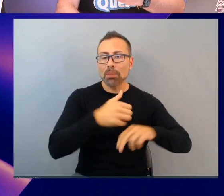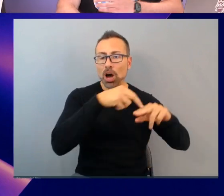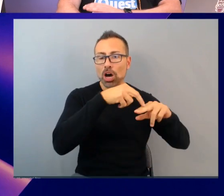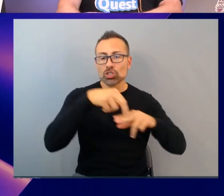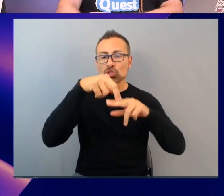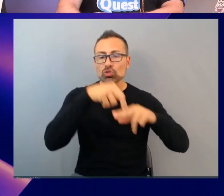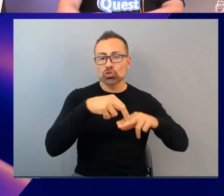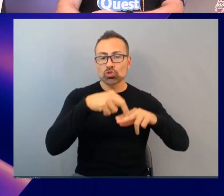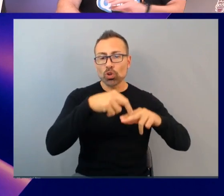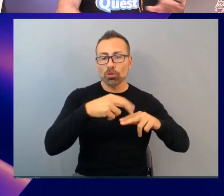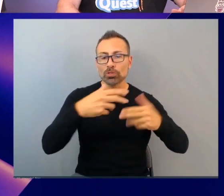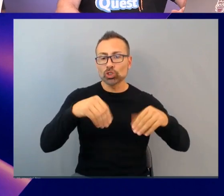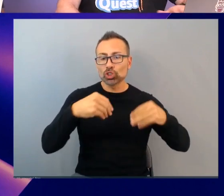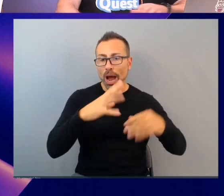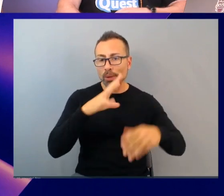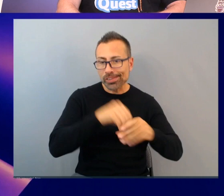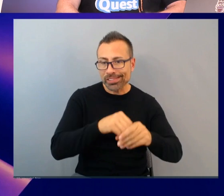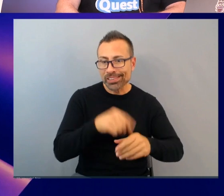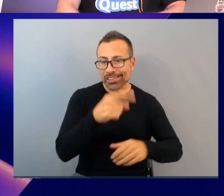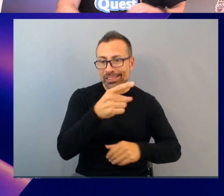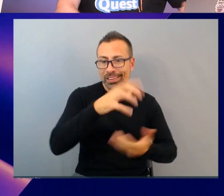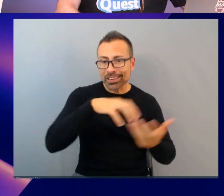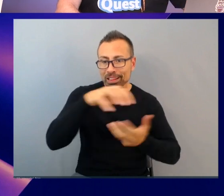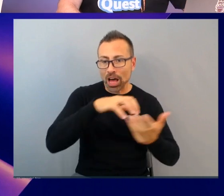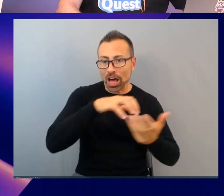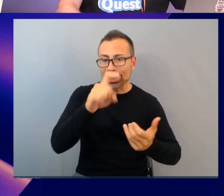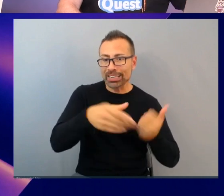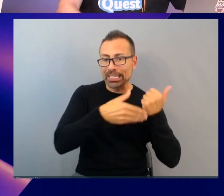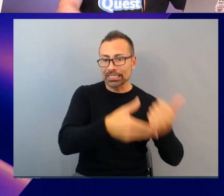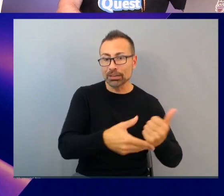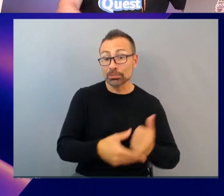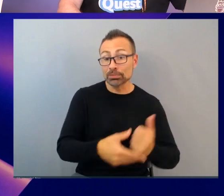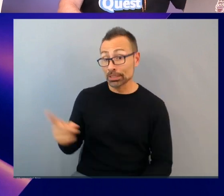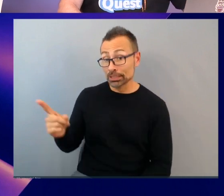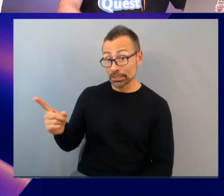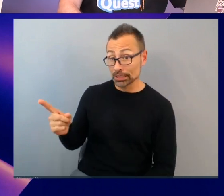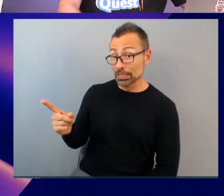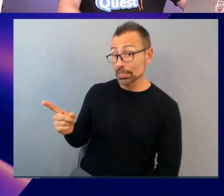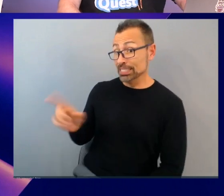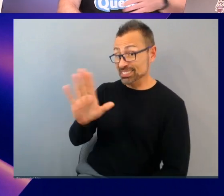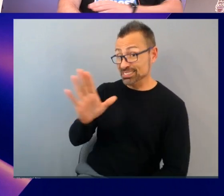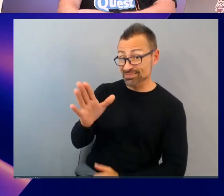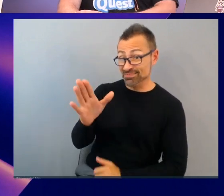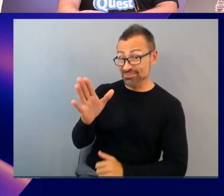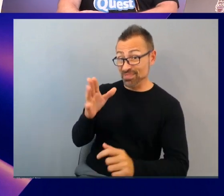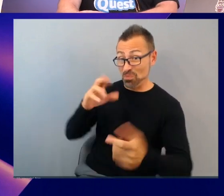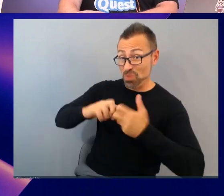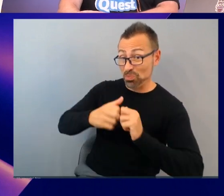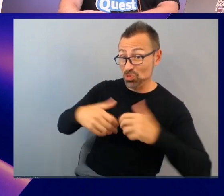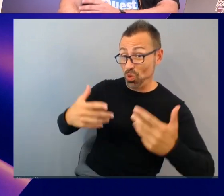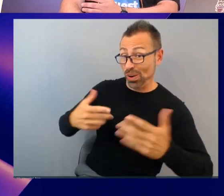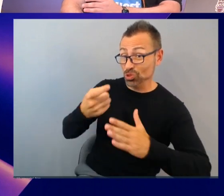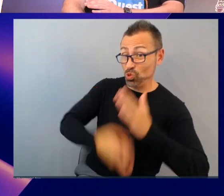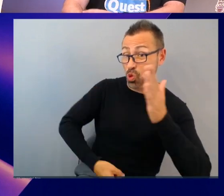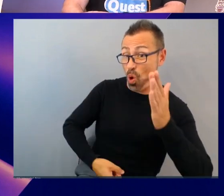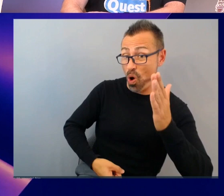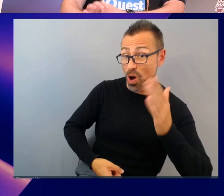And then you start doing solutions- [Aaron] Main issue is cost. Main issue is cost, in this case, because this is the cloud economics, so I assume, right?